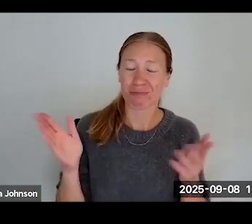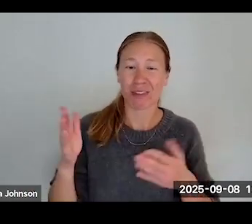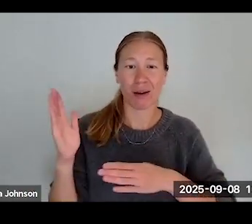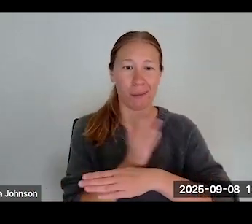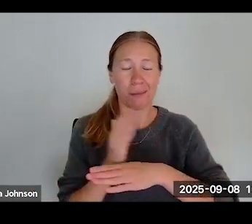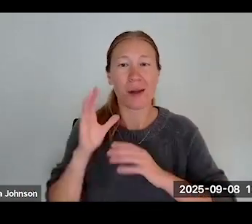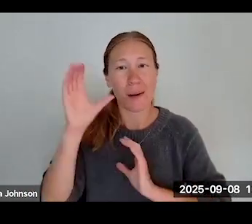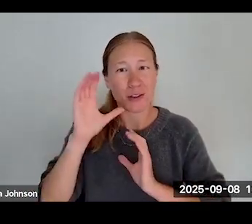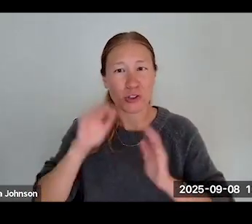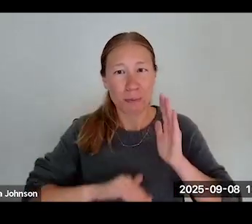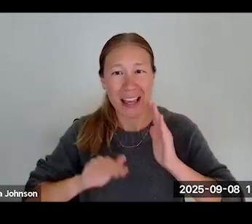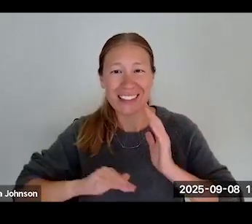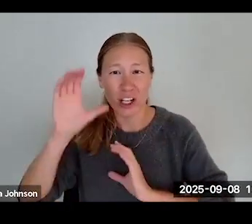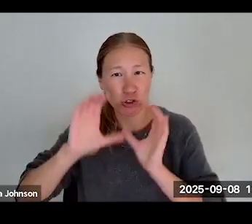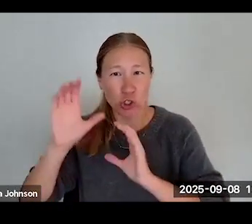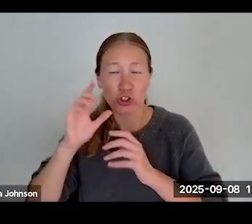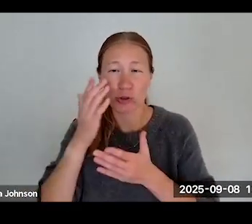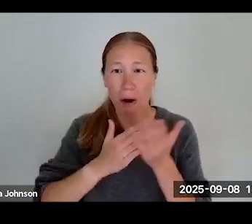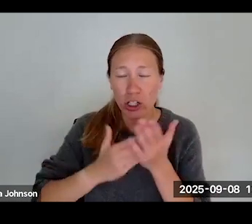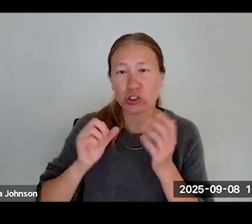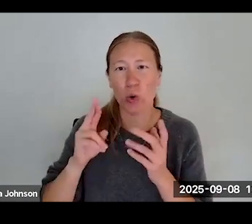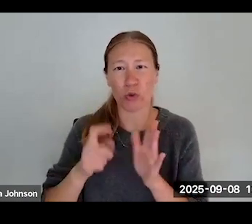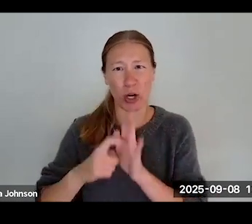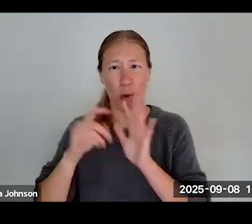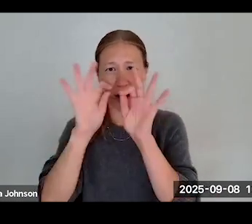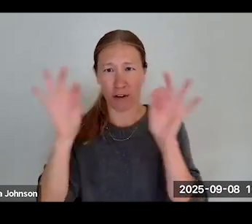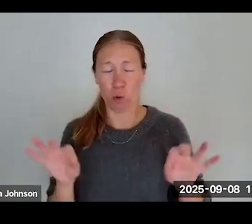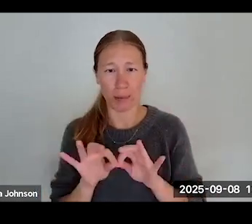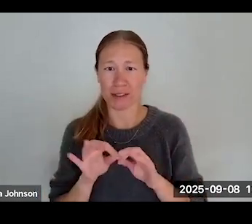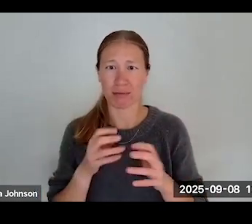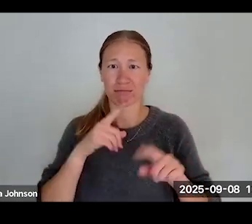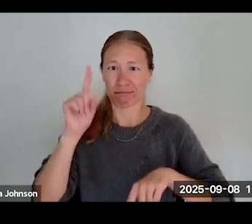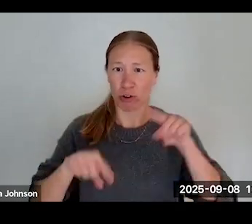or required web forms that we need to utilize for various University of Michigan services.